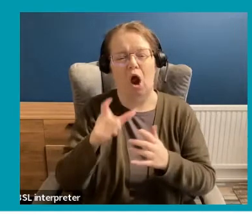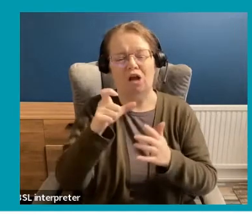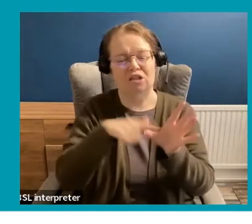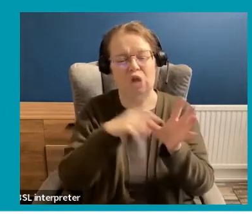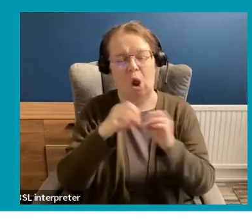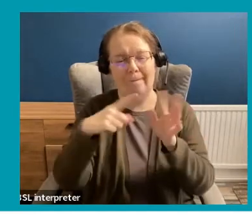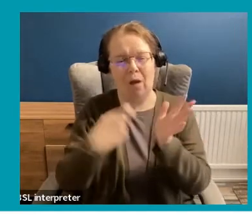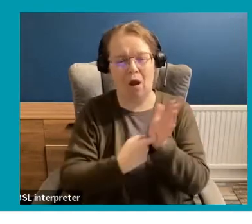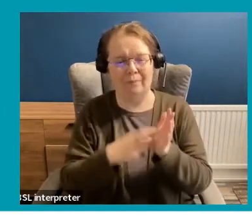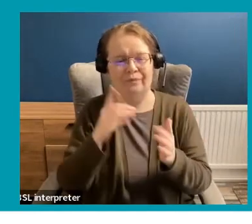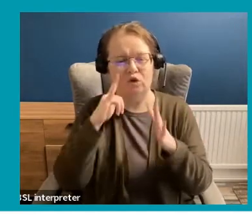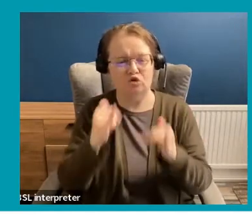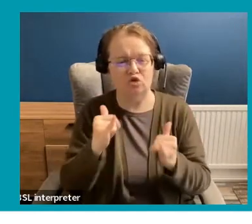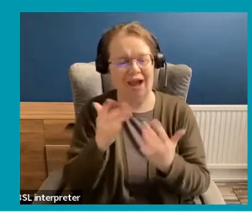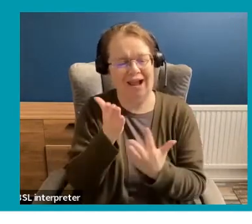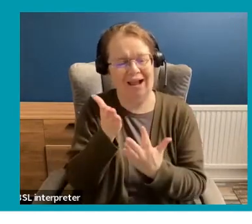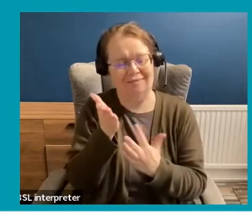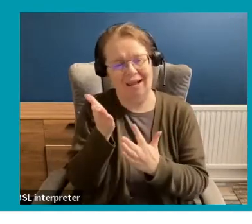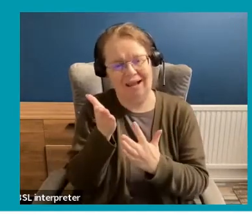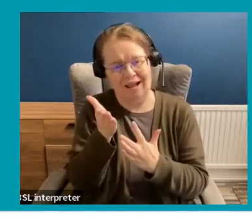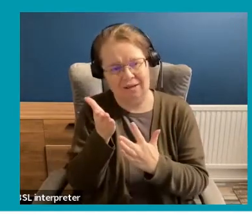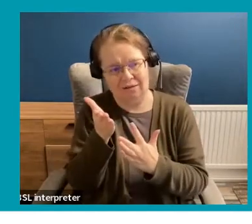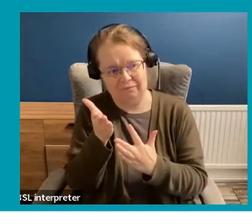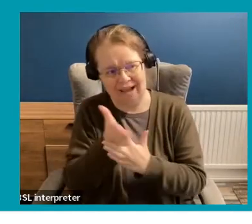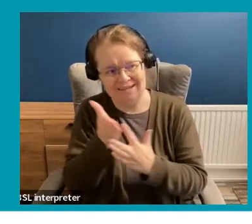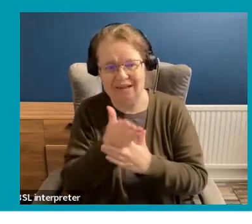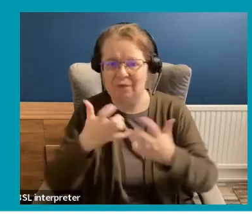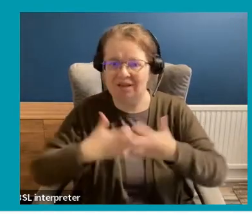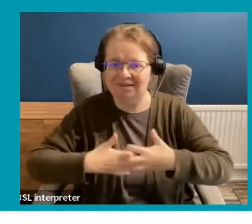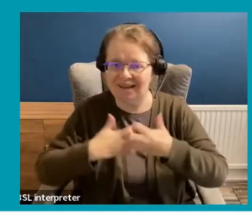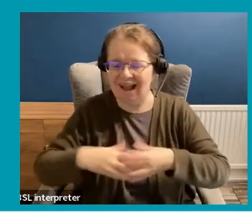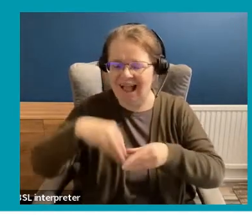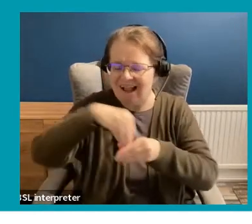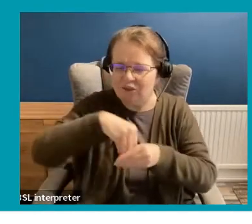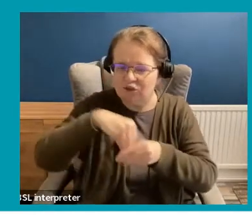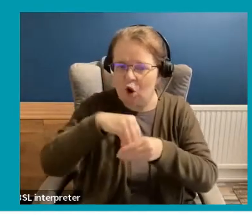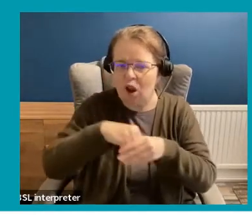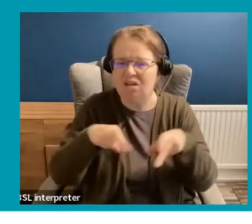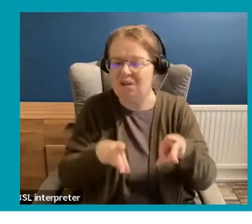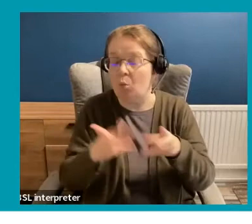The internal systems use or external systems you use.